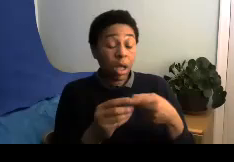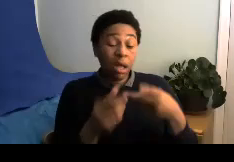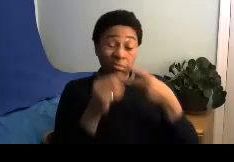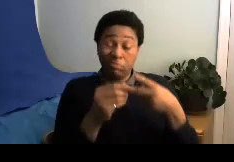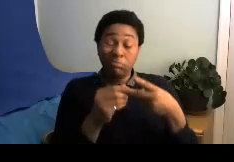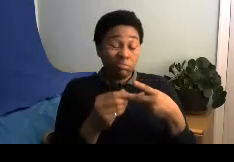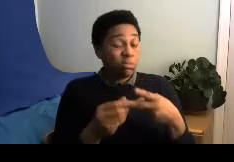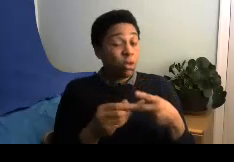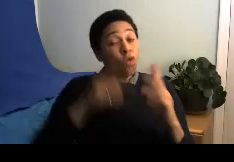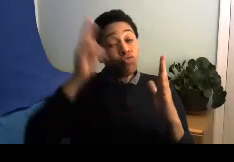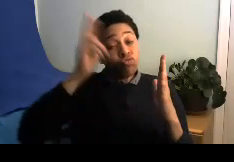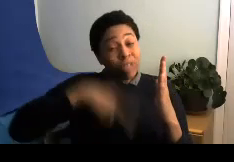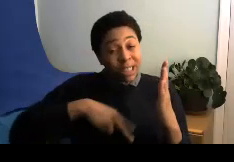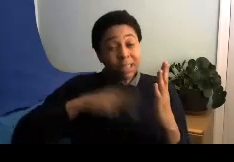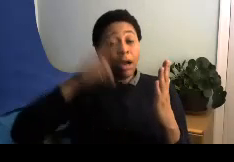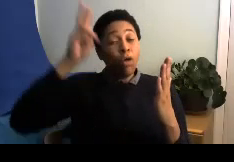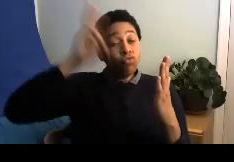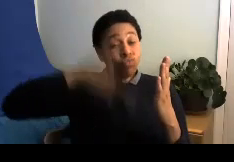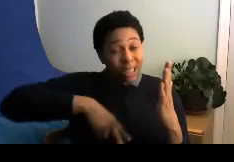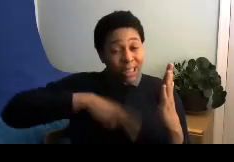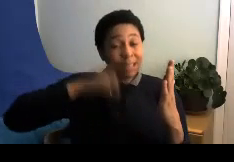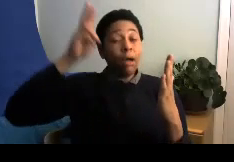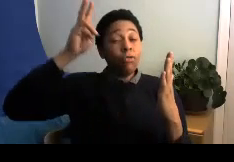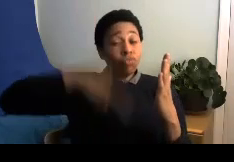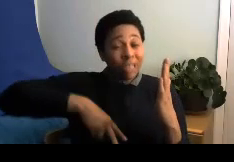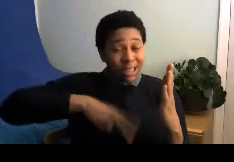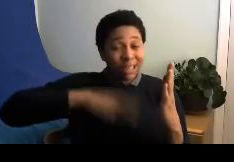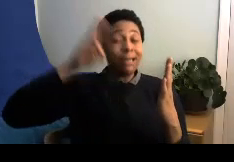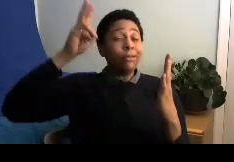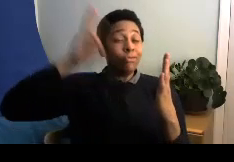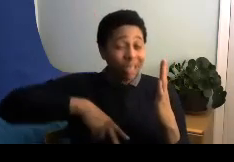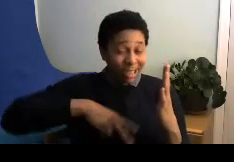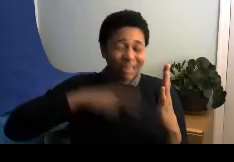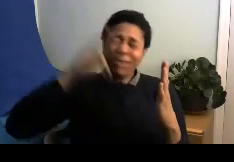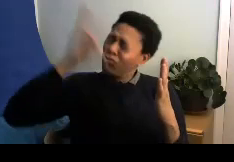read, read, read, read, you know, more important than